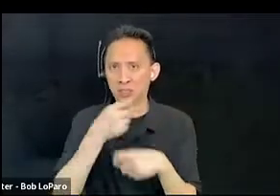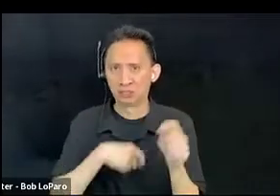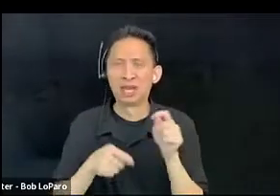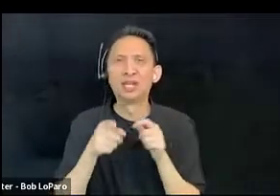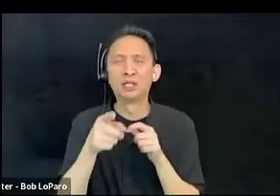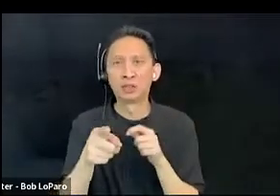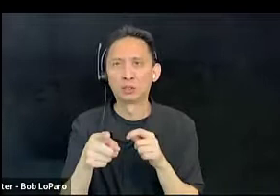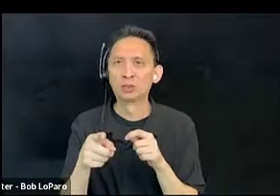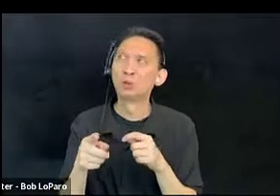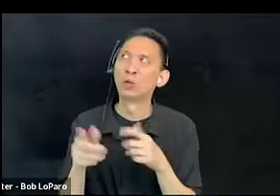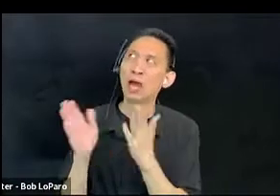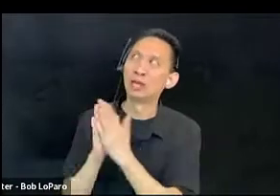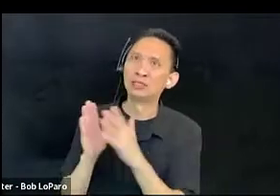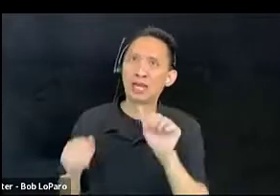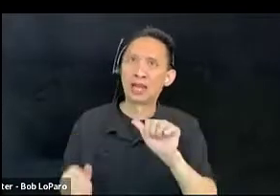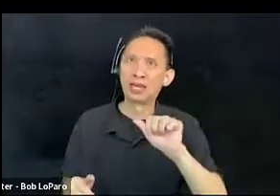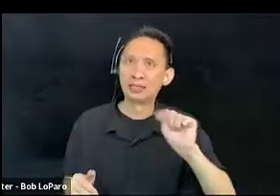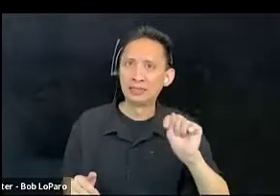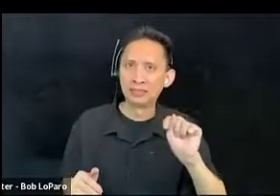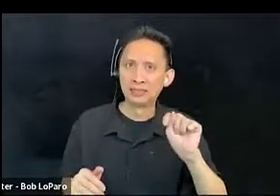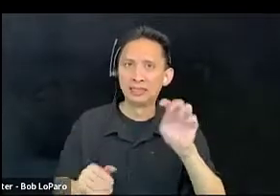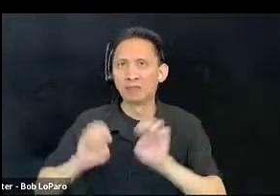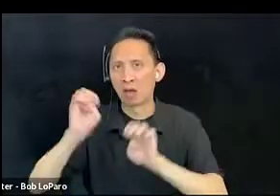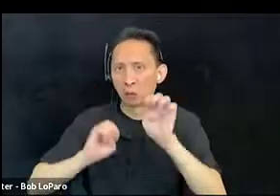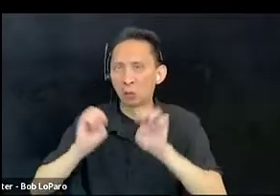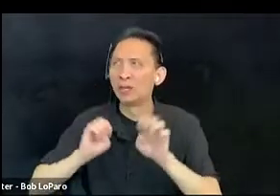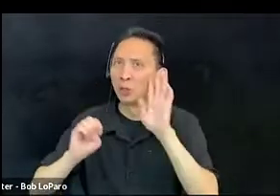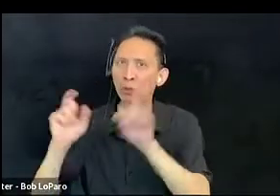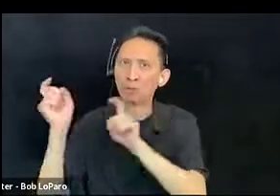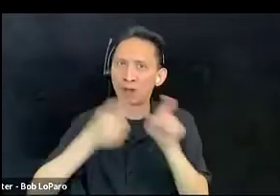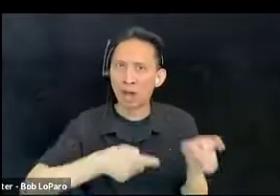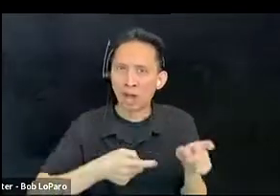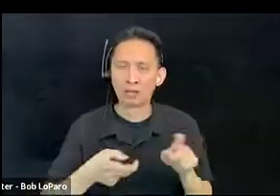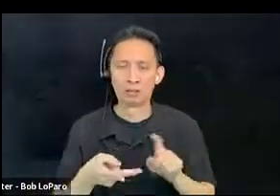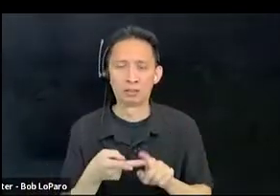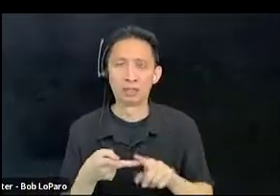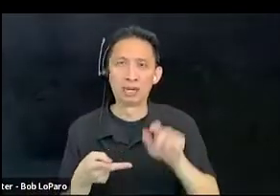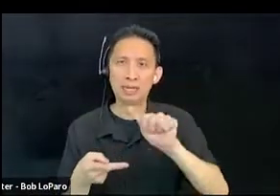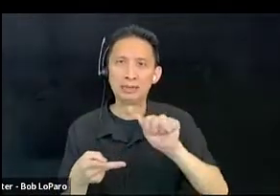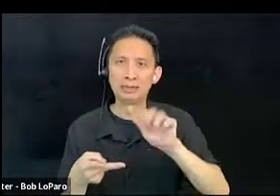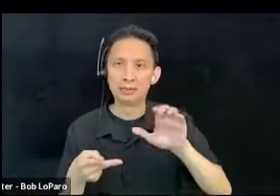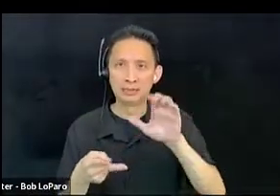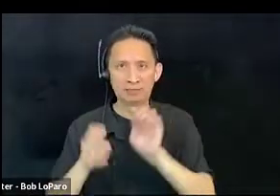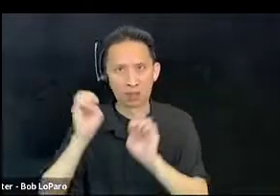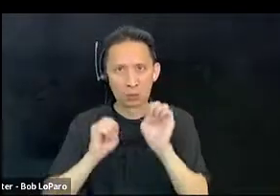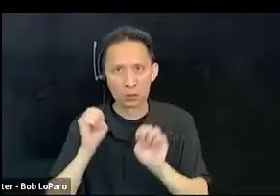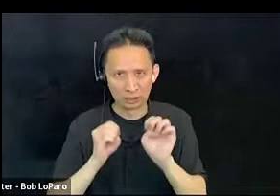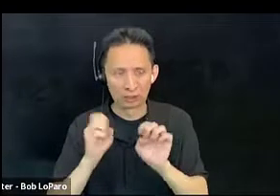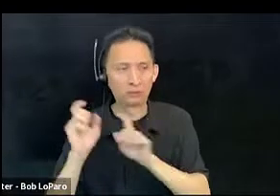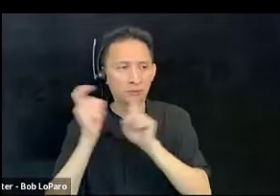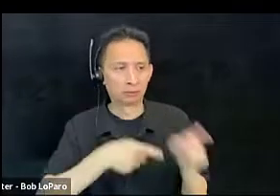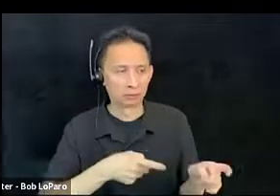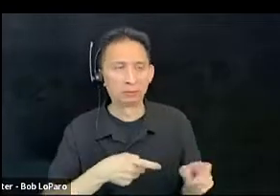through an assistive technology evaluation or an AAC evaluation and it would be mandated for the child.